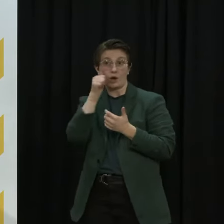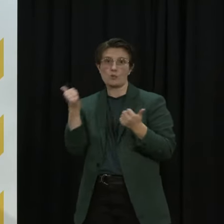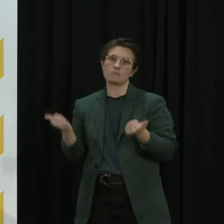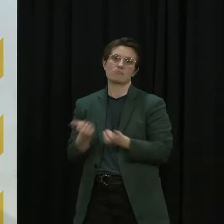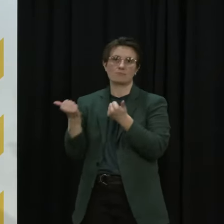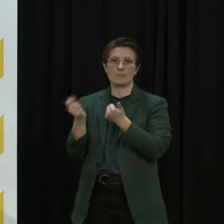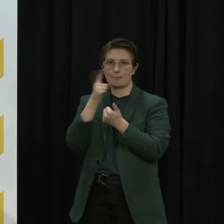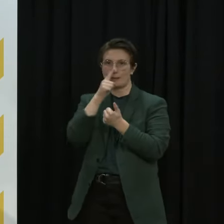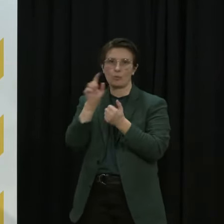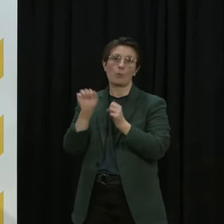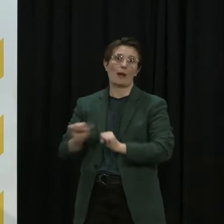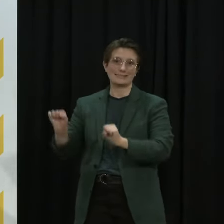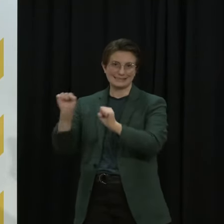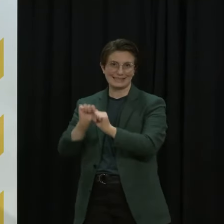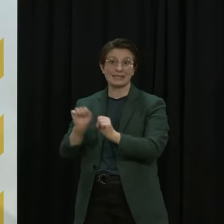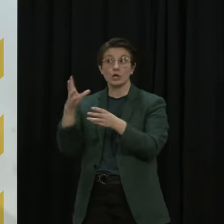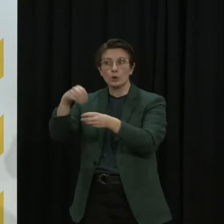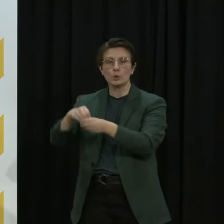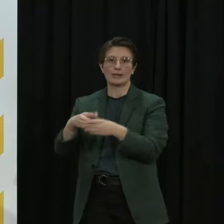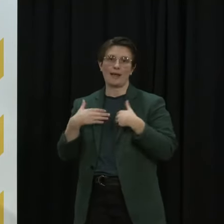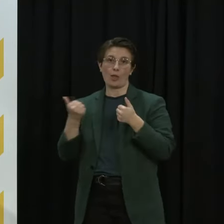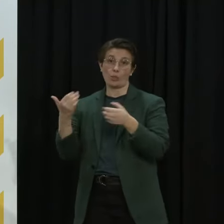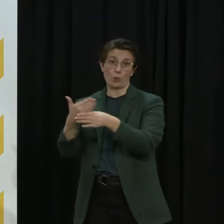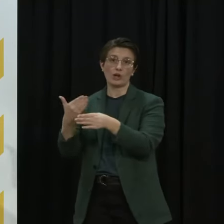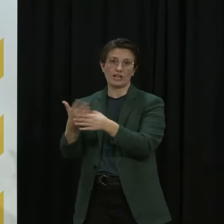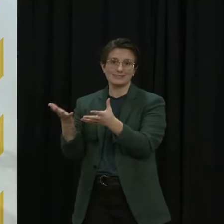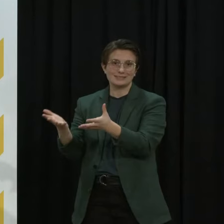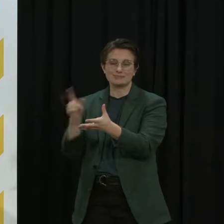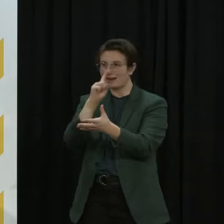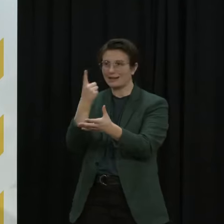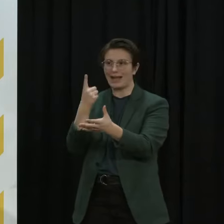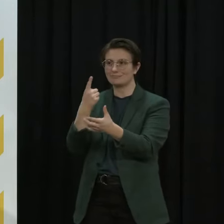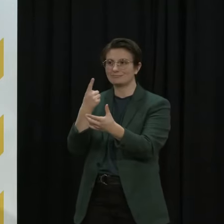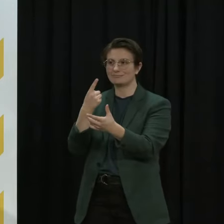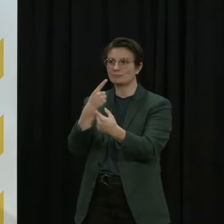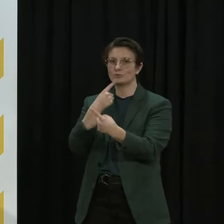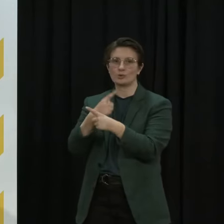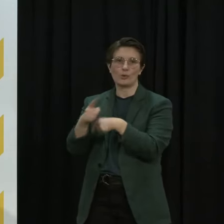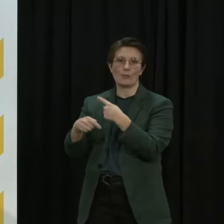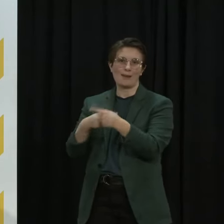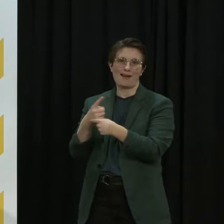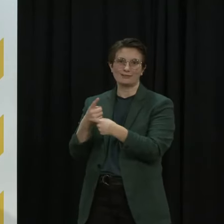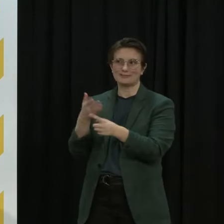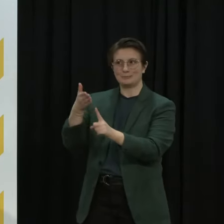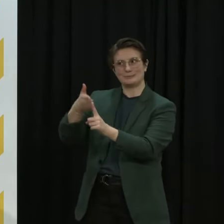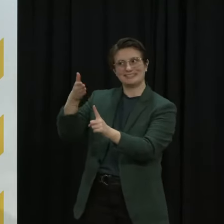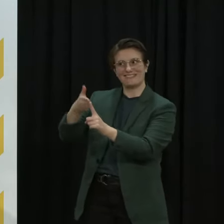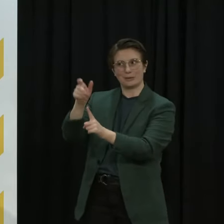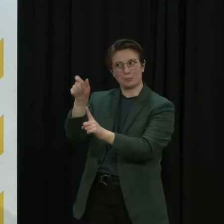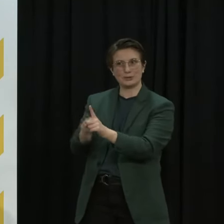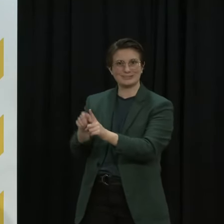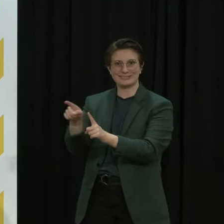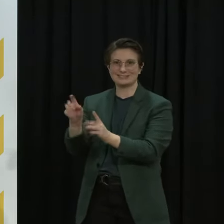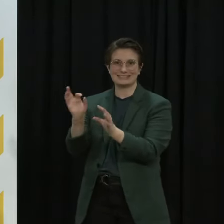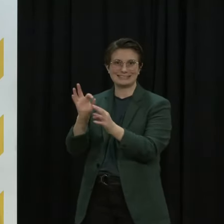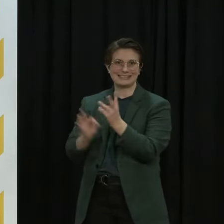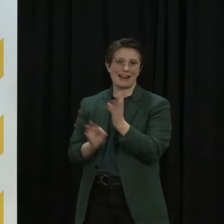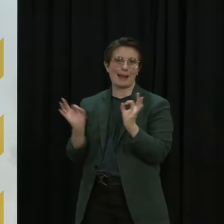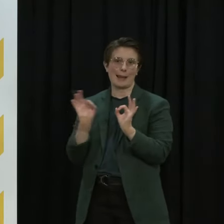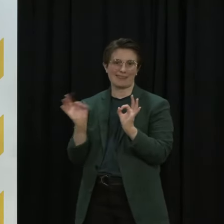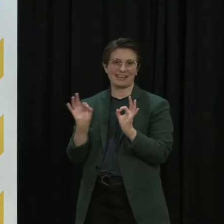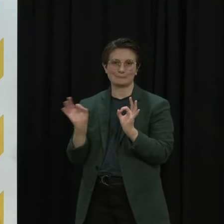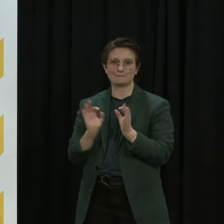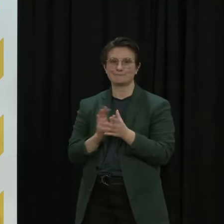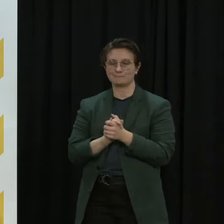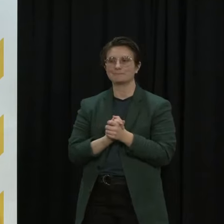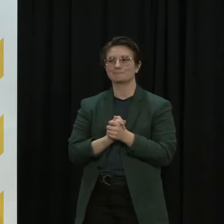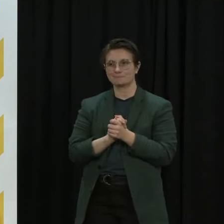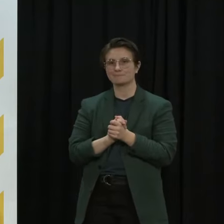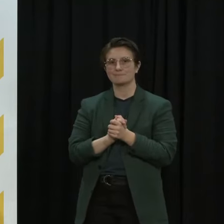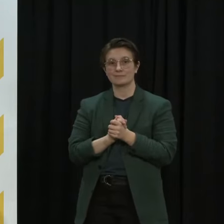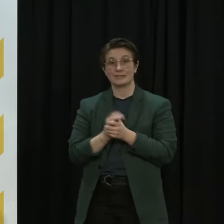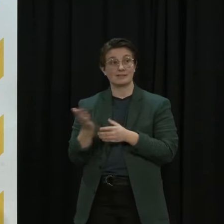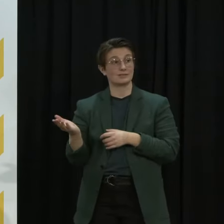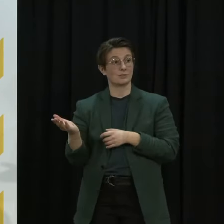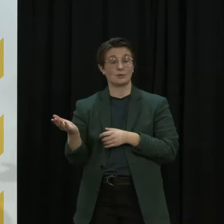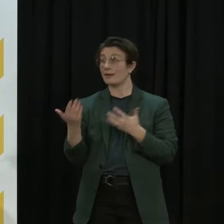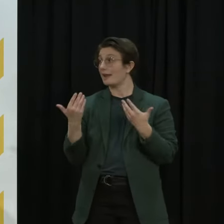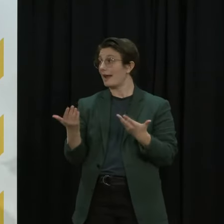potential workers that are